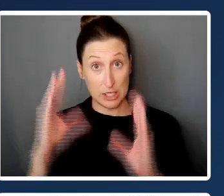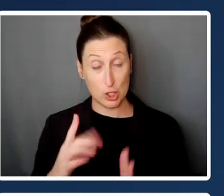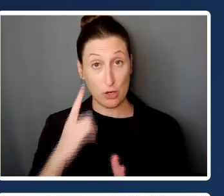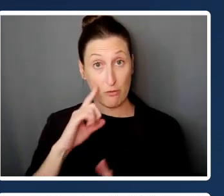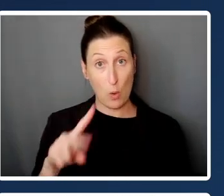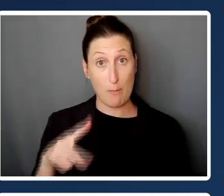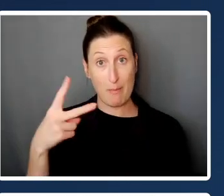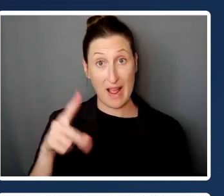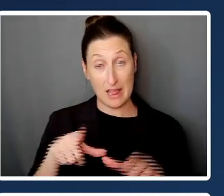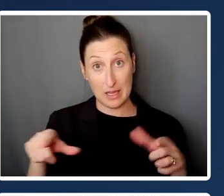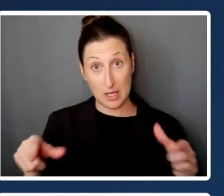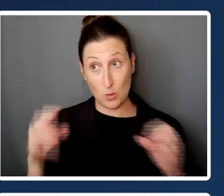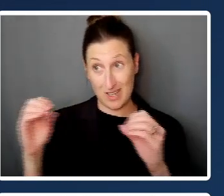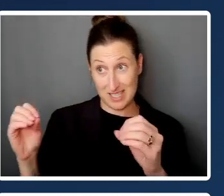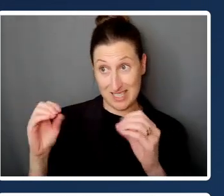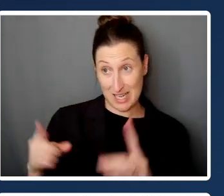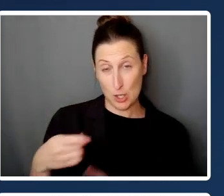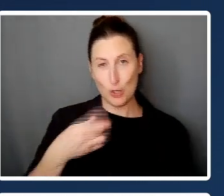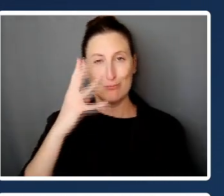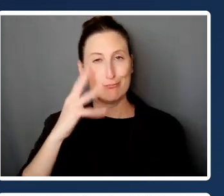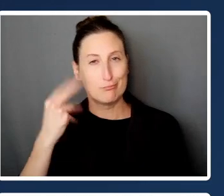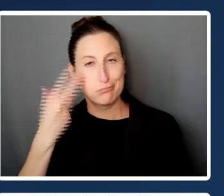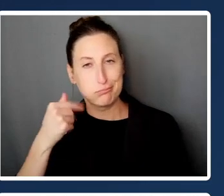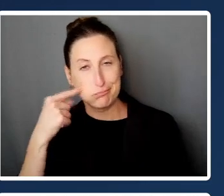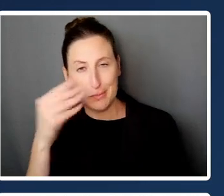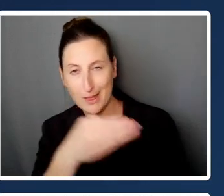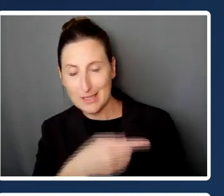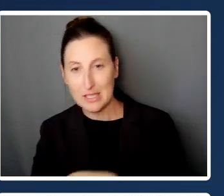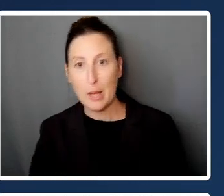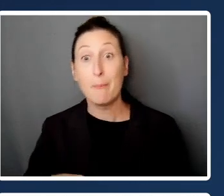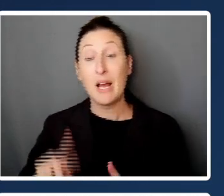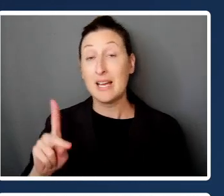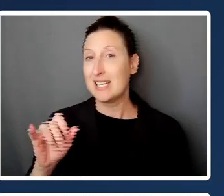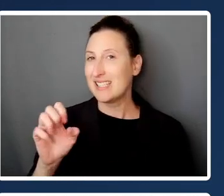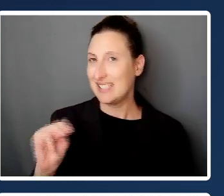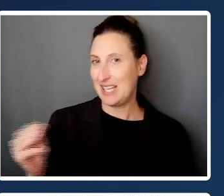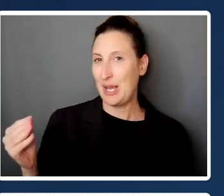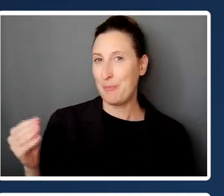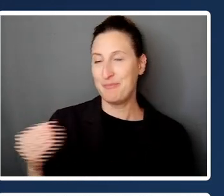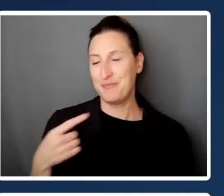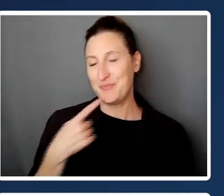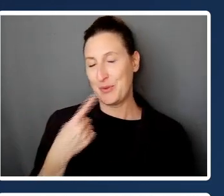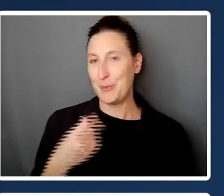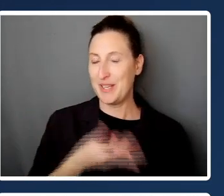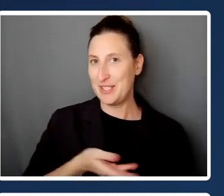very familiar to you. But Kim encouraged me to bring this into the presentation. And for anyone